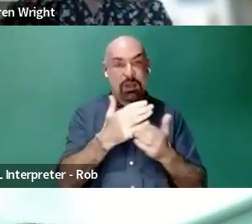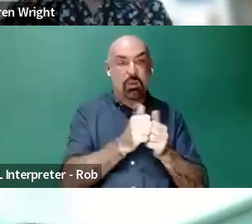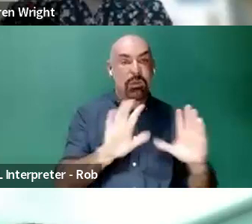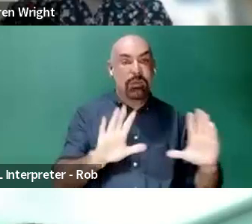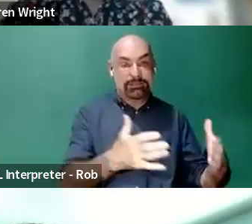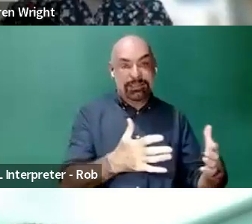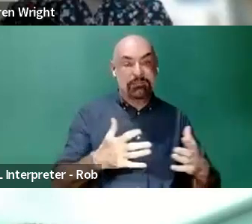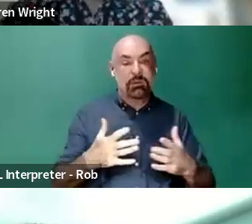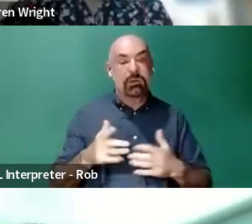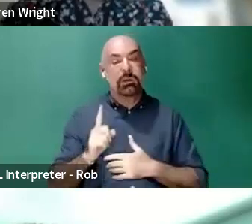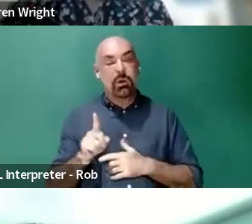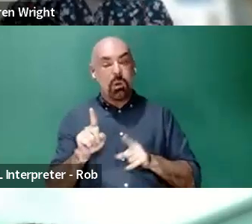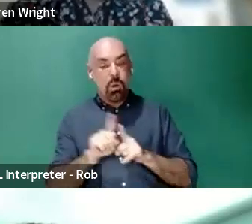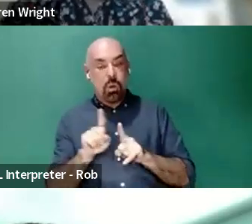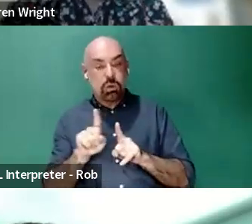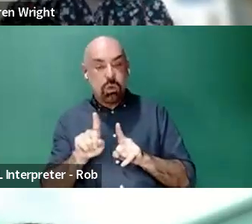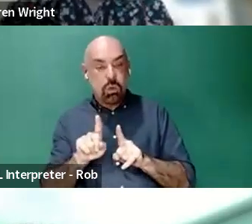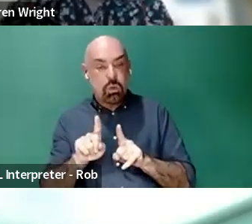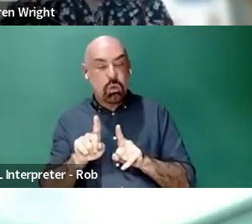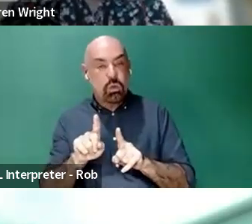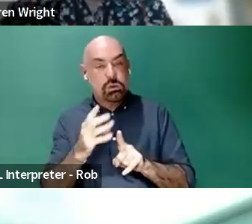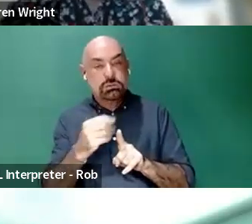Also for those individuals who may have